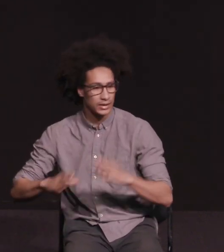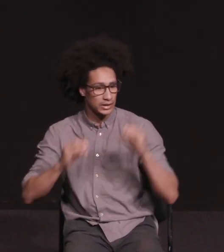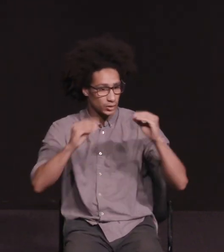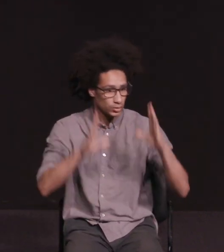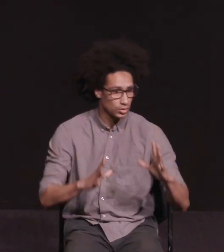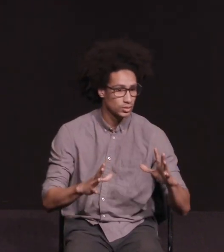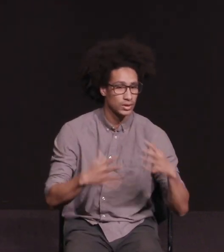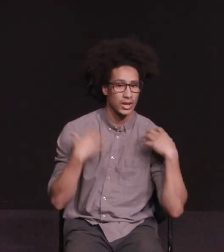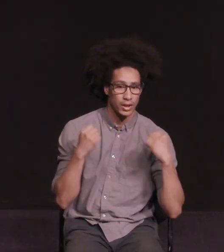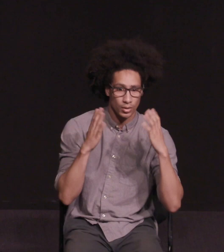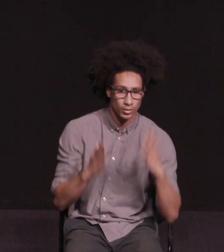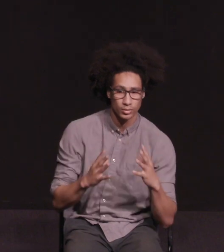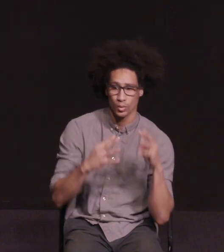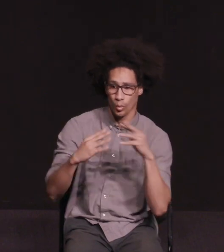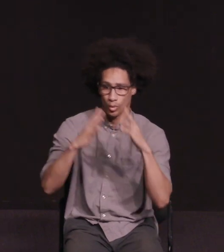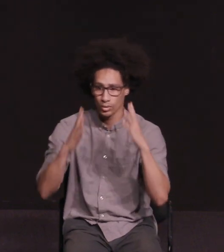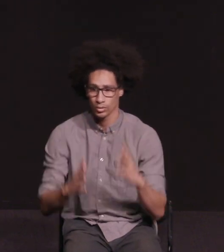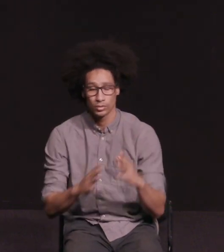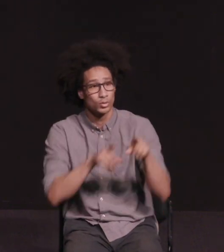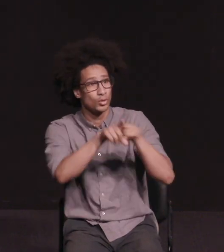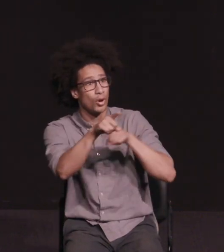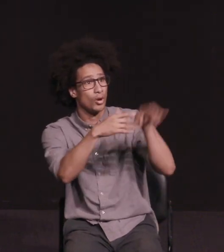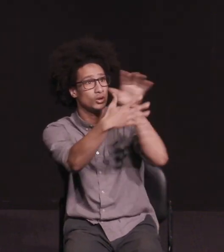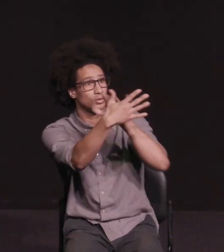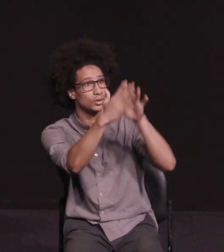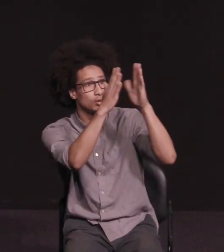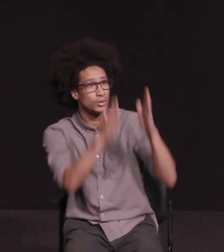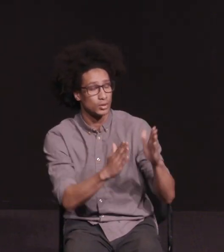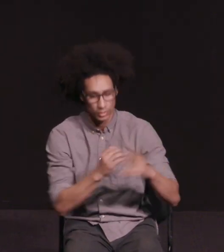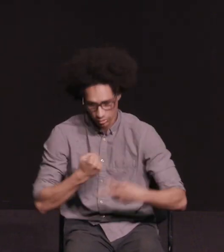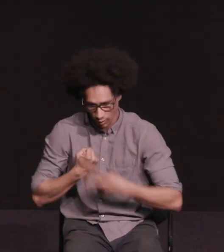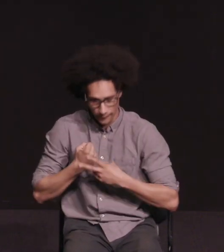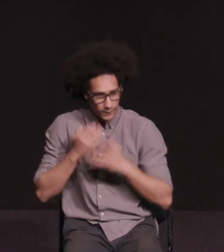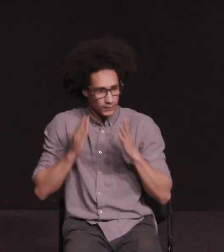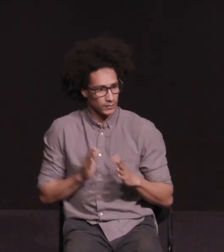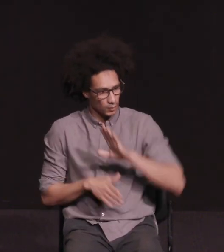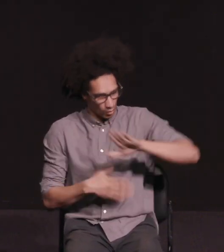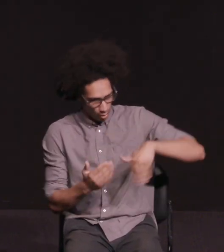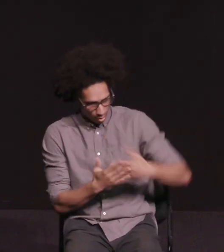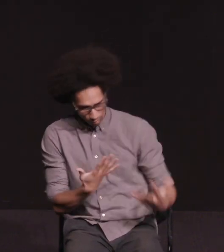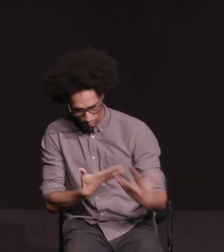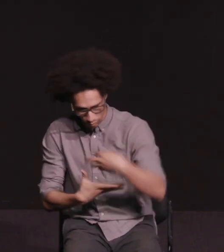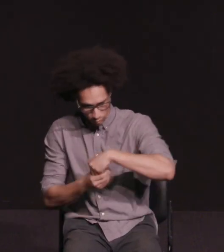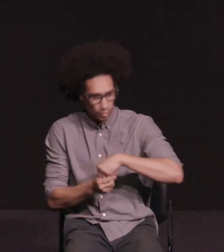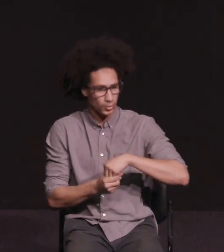astronomers, and archivists, centuries-old fables and tales,